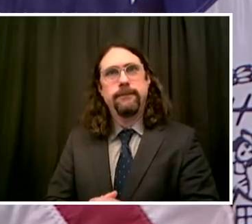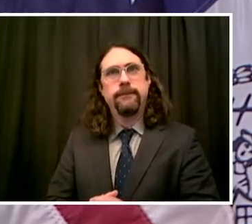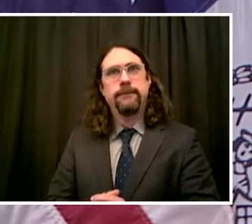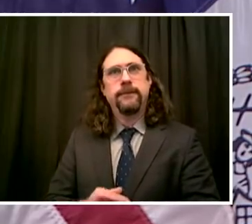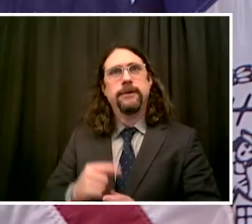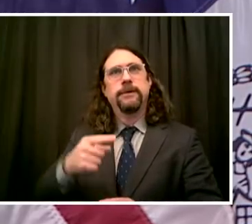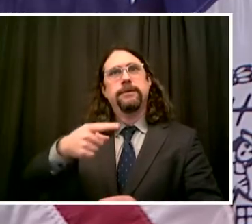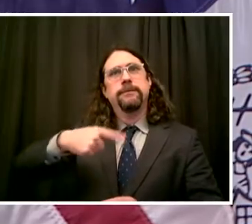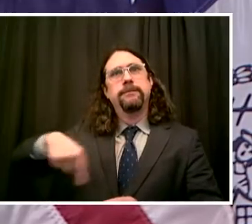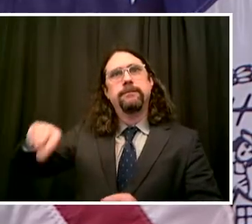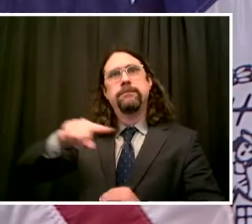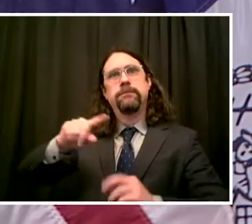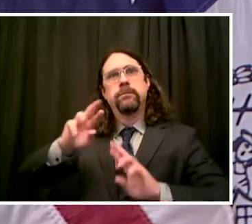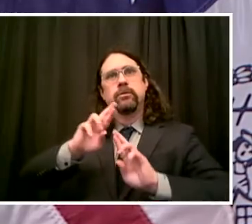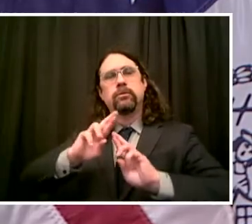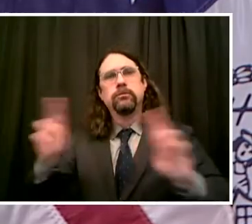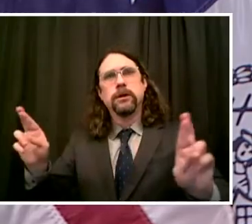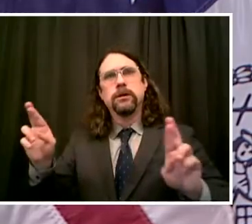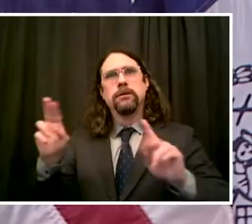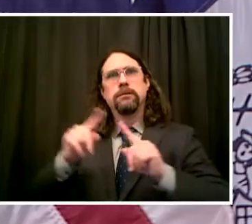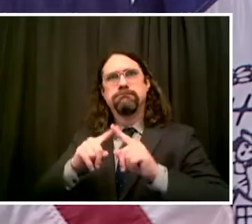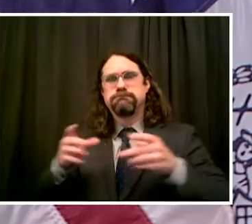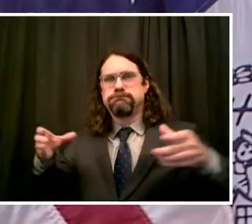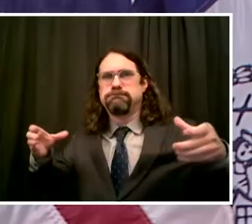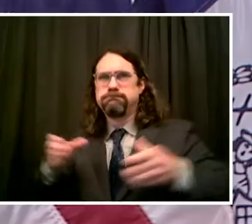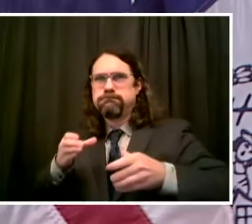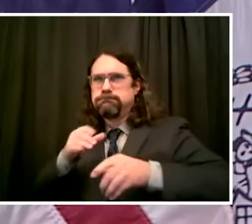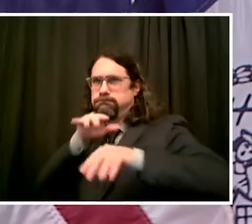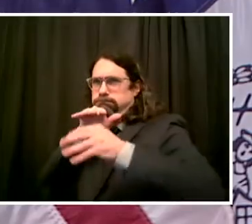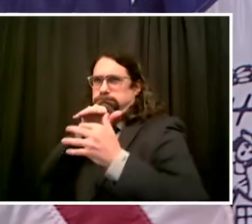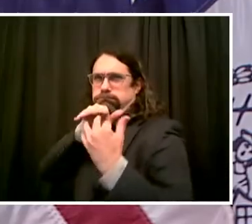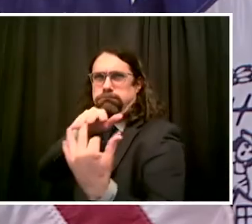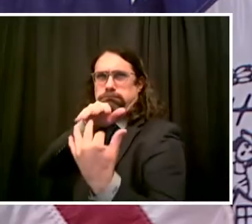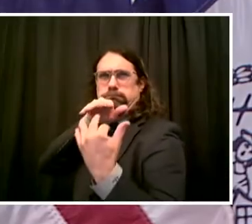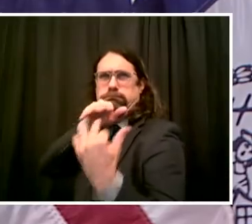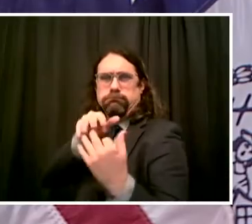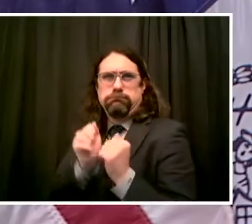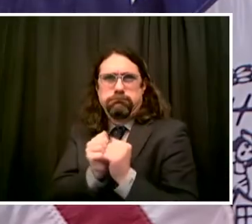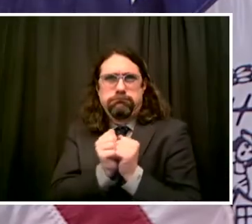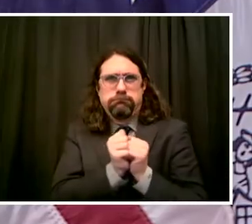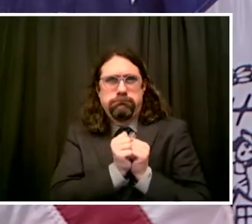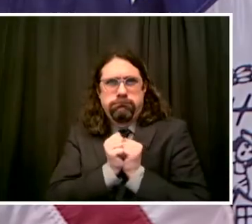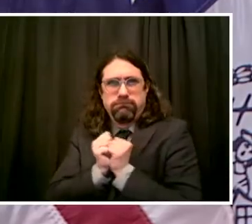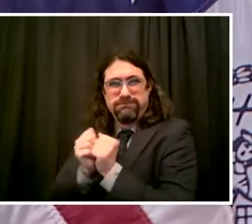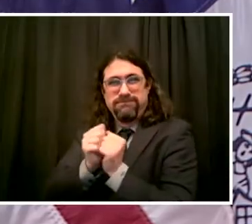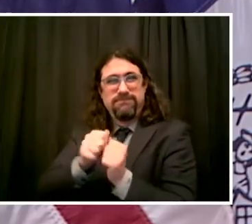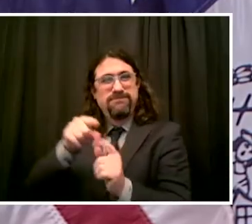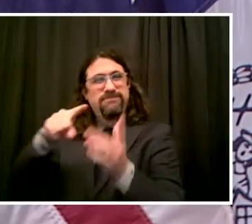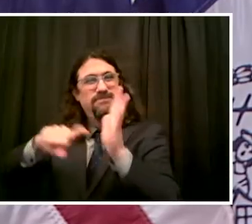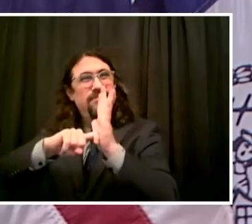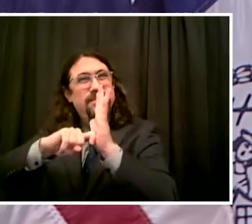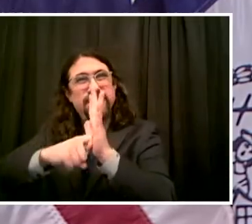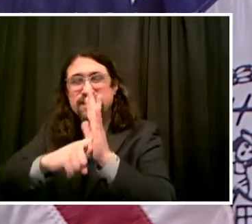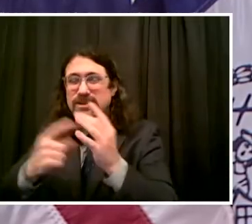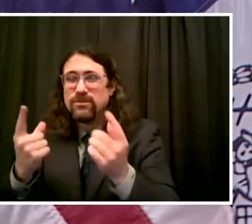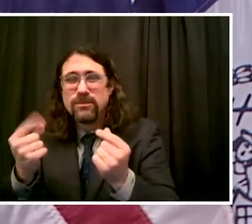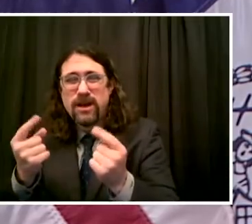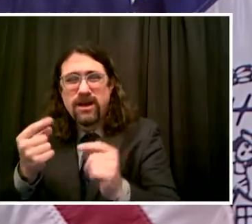OF BEING ON THE MARCH, THINK